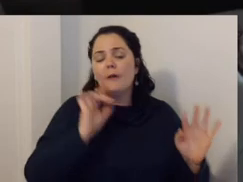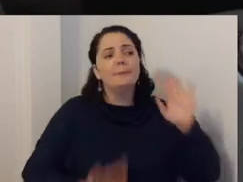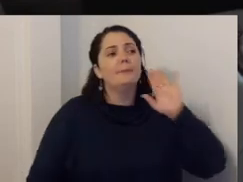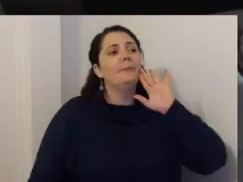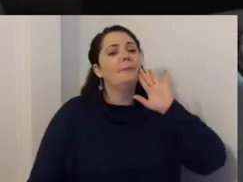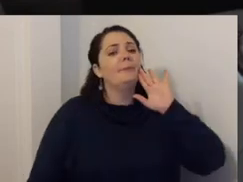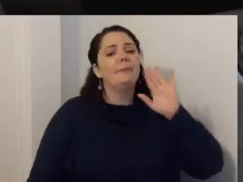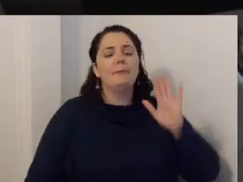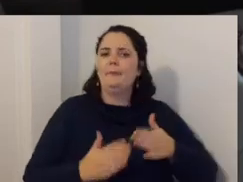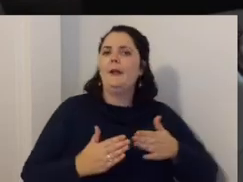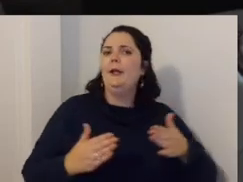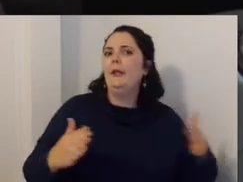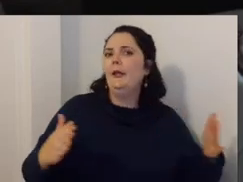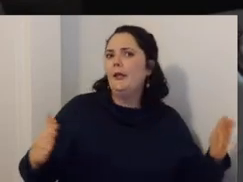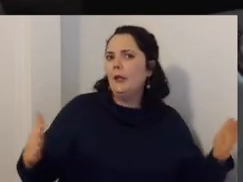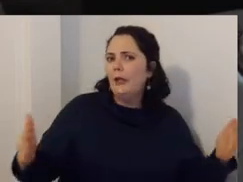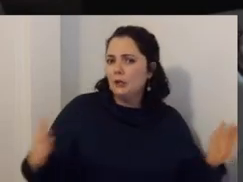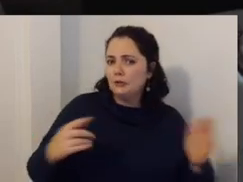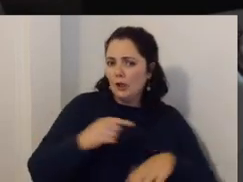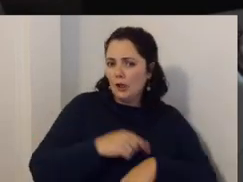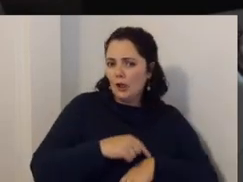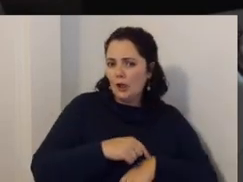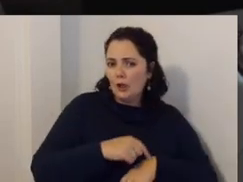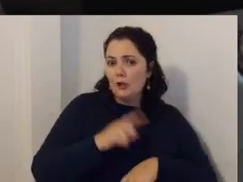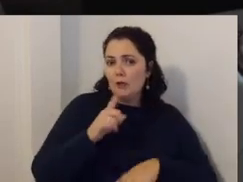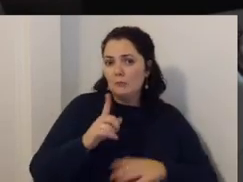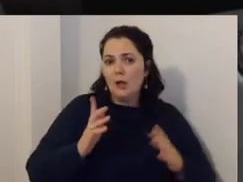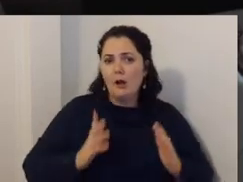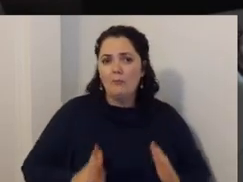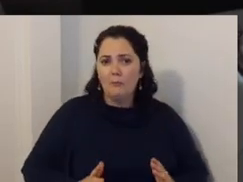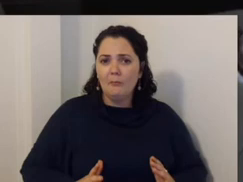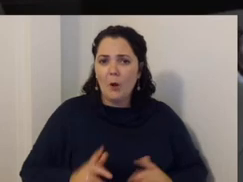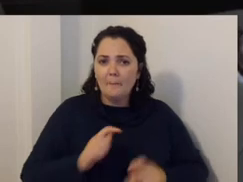for longer than that but you've got to think about the body and think about the stresses on the body